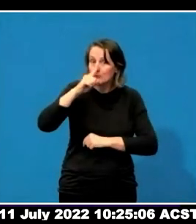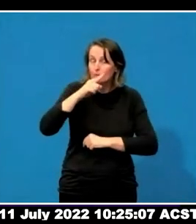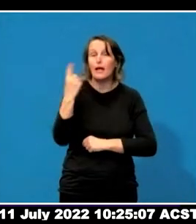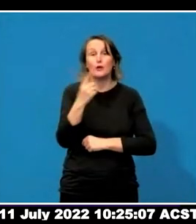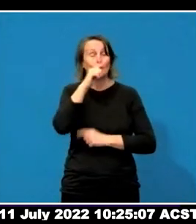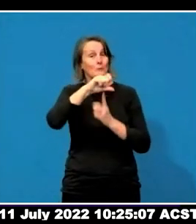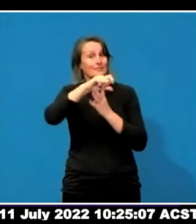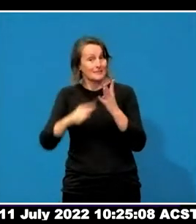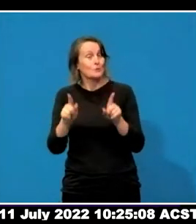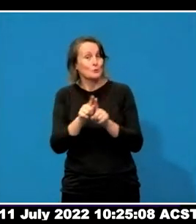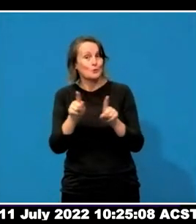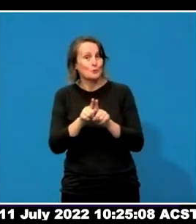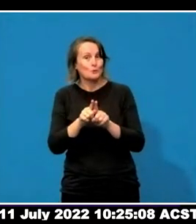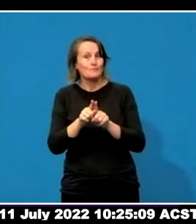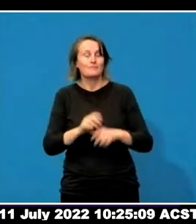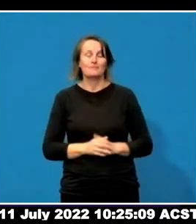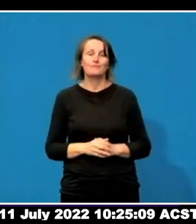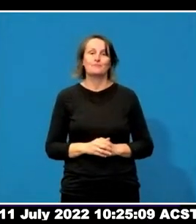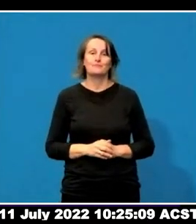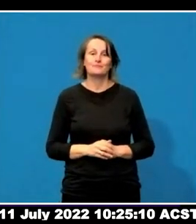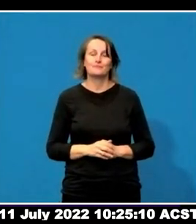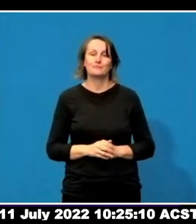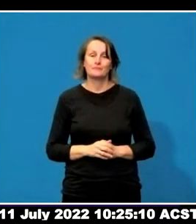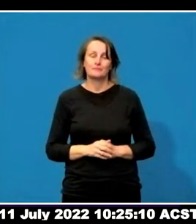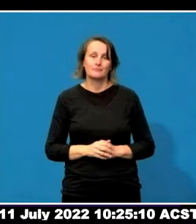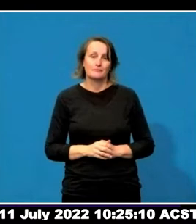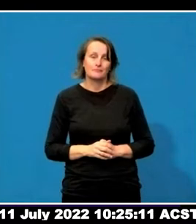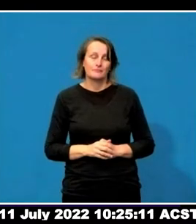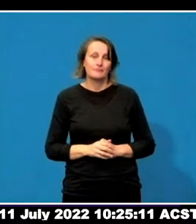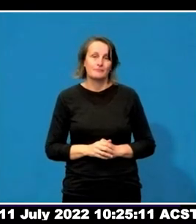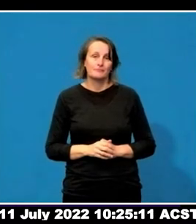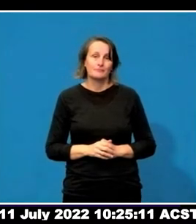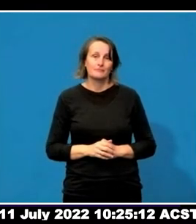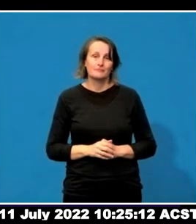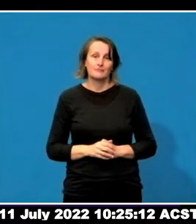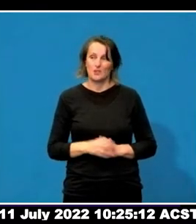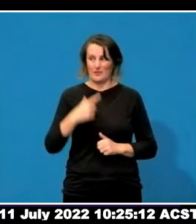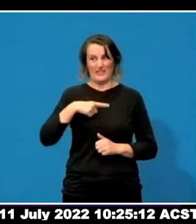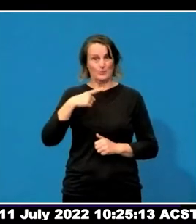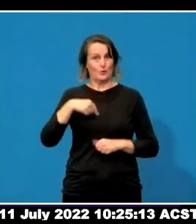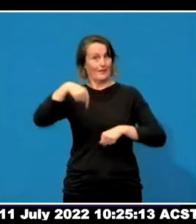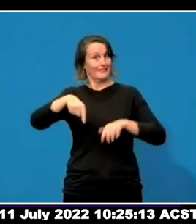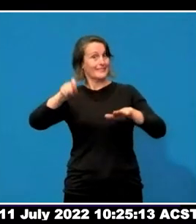And this is one important reason why it is entirely appropriate for this hearing to take place in Alice Springs.